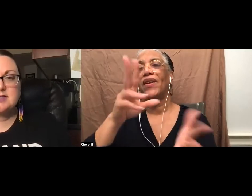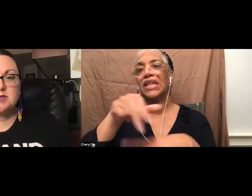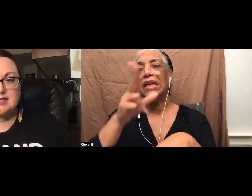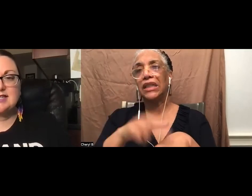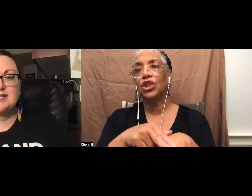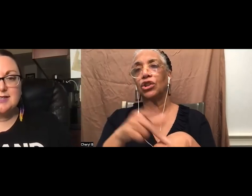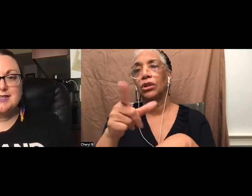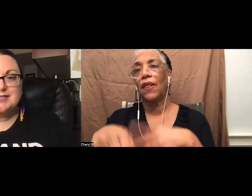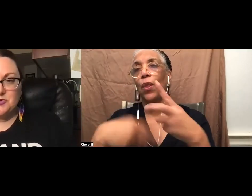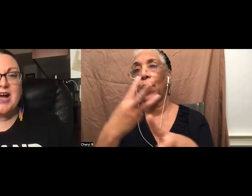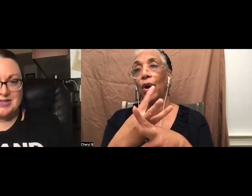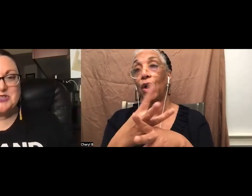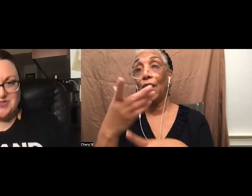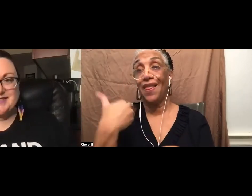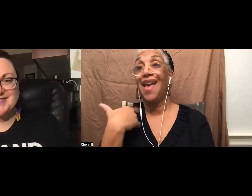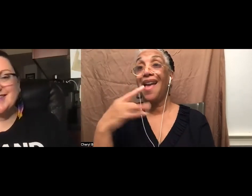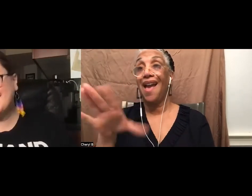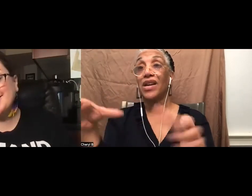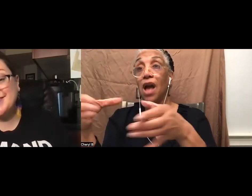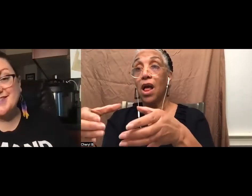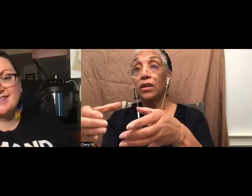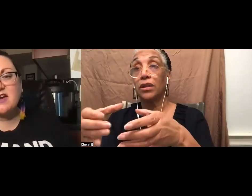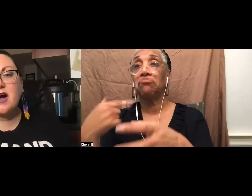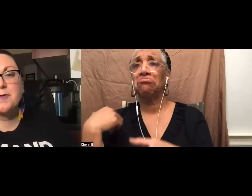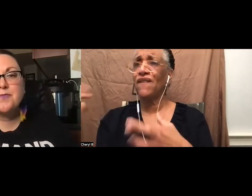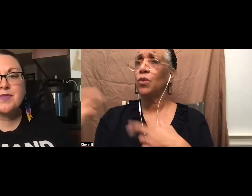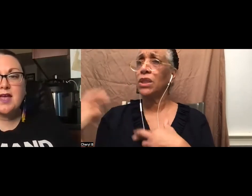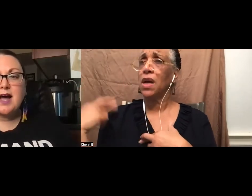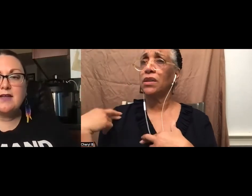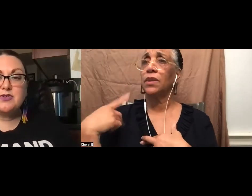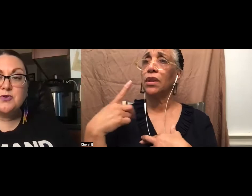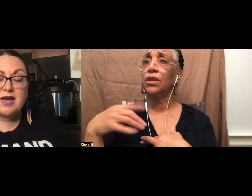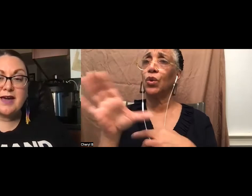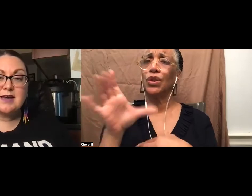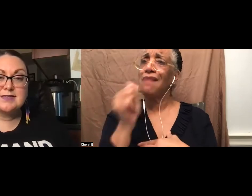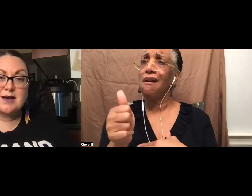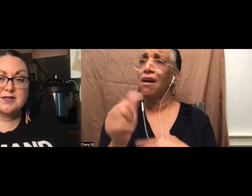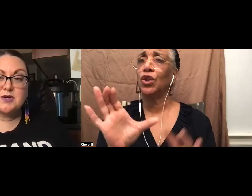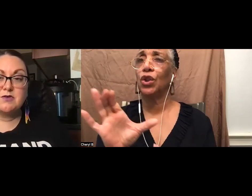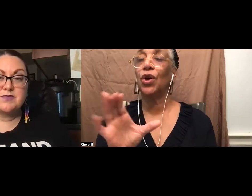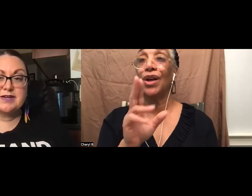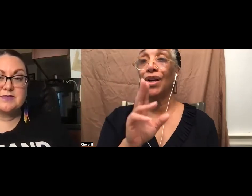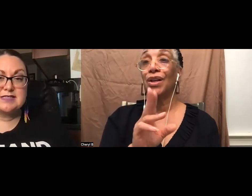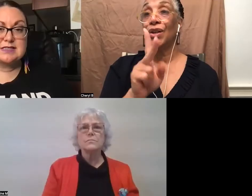responsibility to not do things like this, yet they are. The UK has also very recently